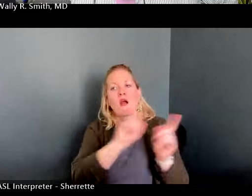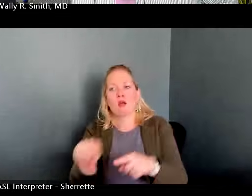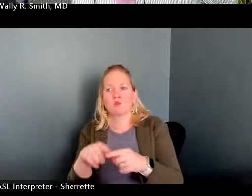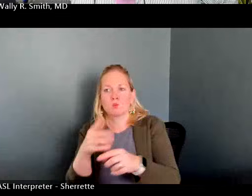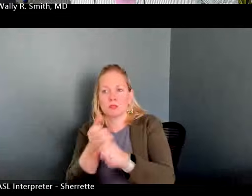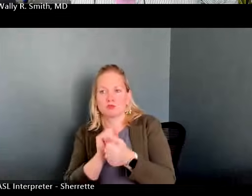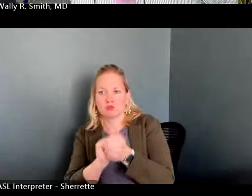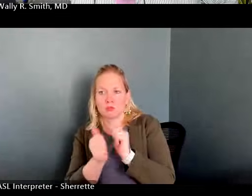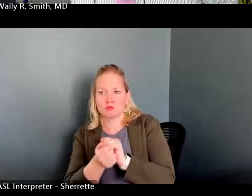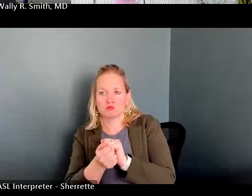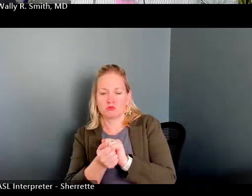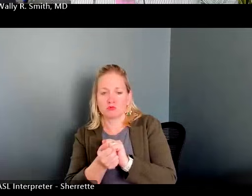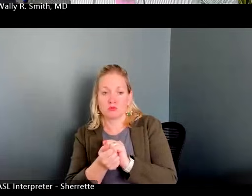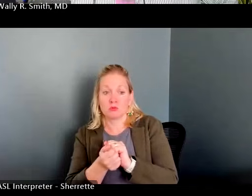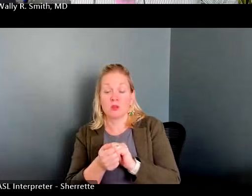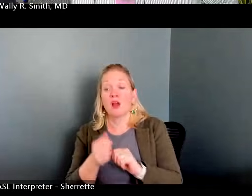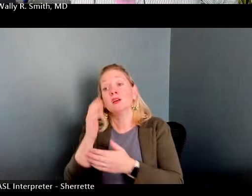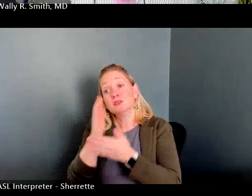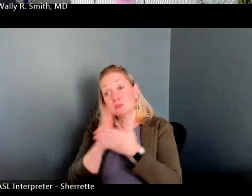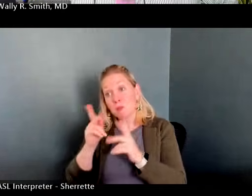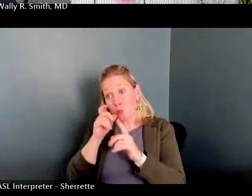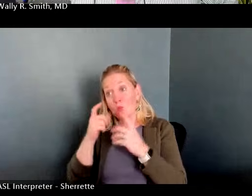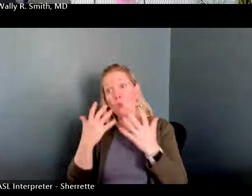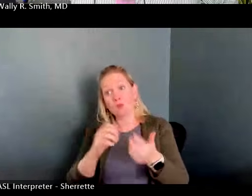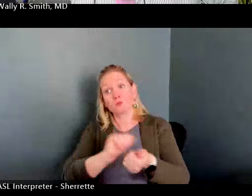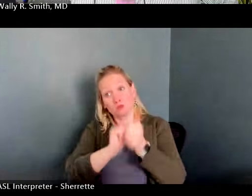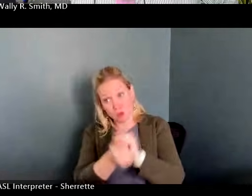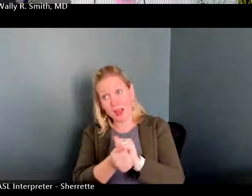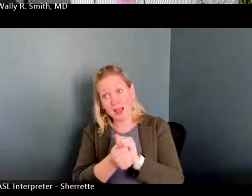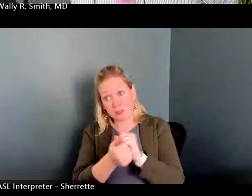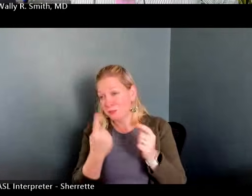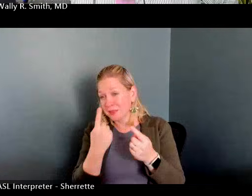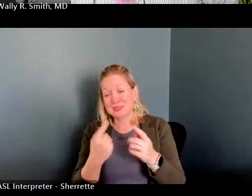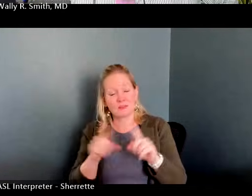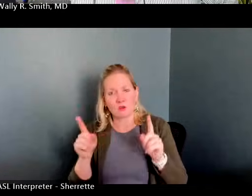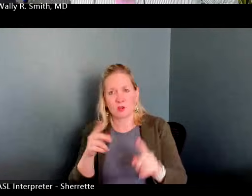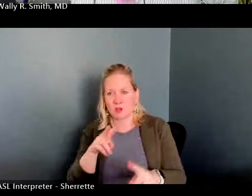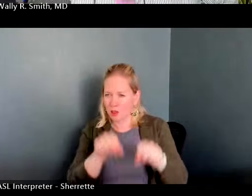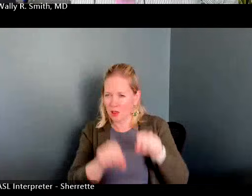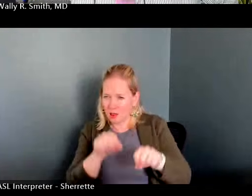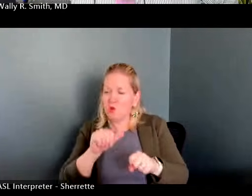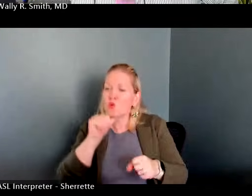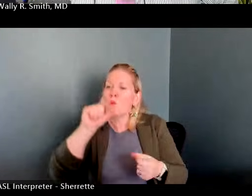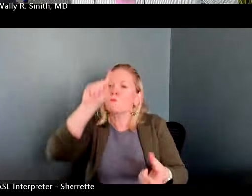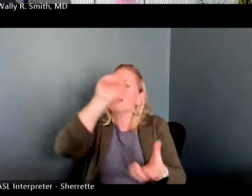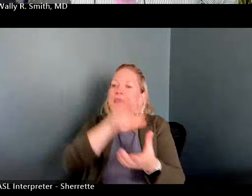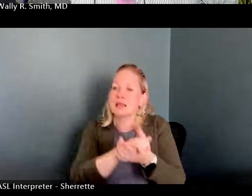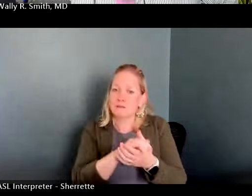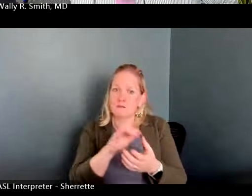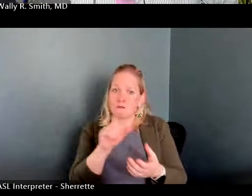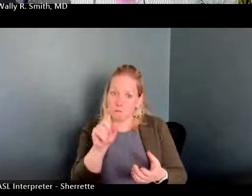who are seeking a change don't actually believe that this could actually work. Jonathan Green: So, how do we address that? So,